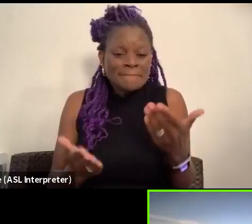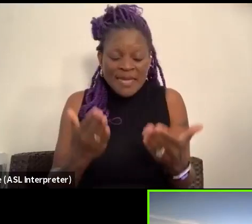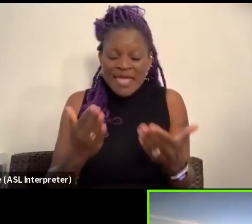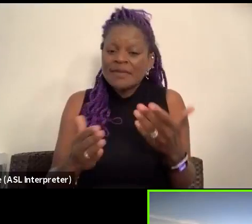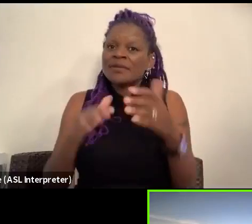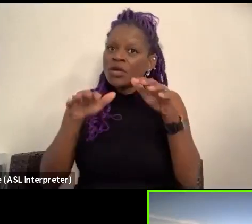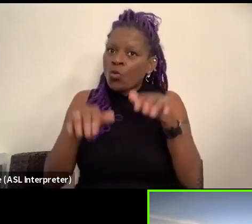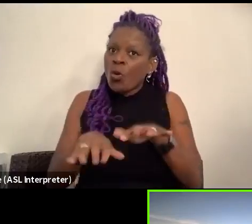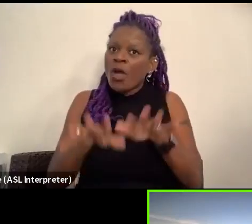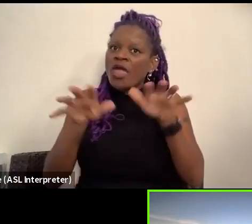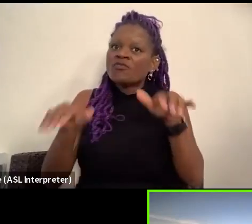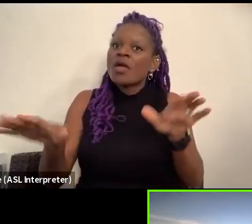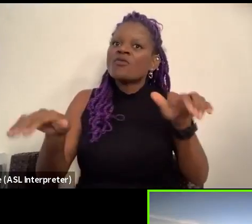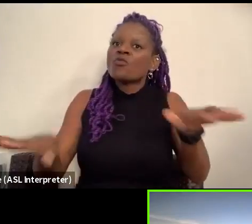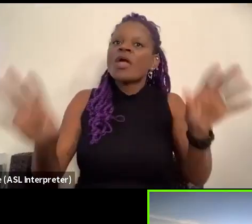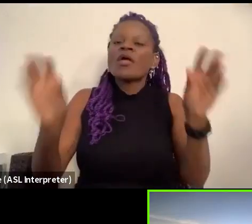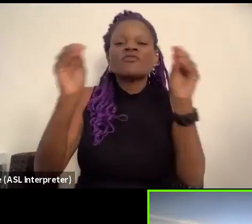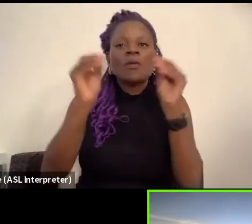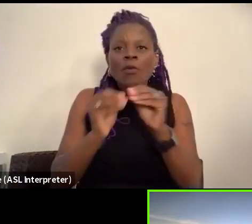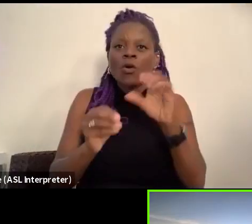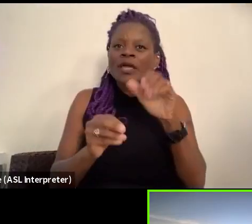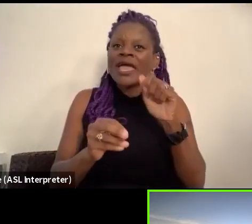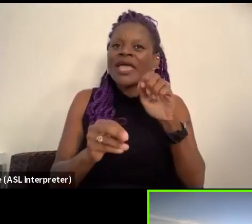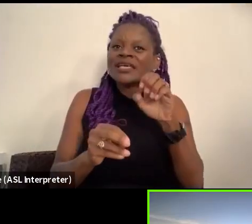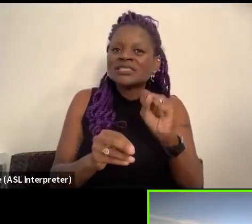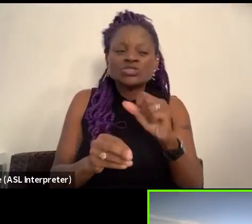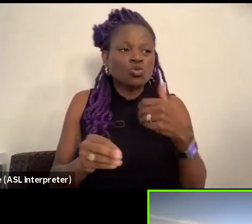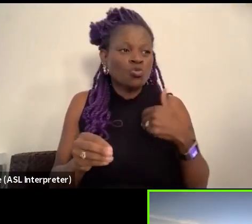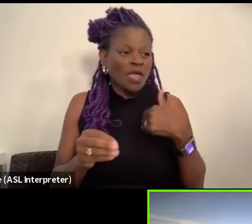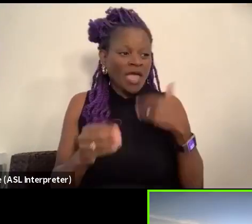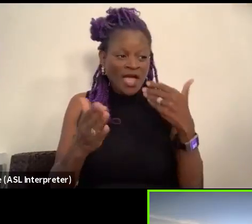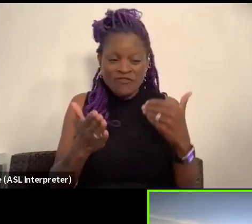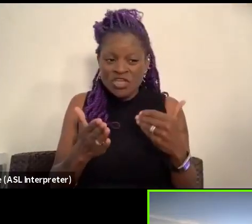like the one that's now hitting Michigan, New York and the New England area.